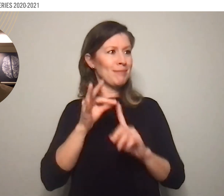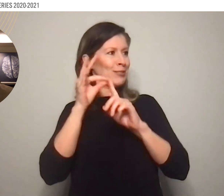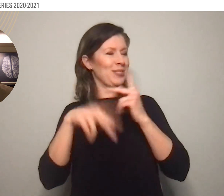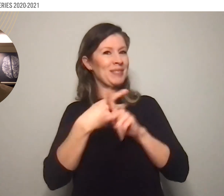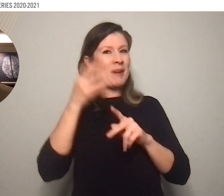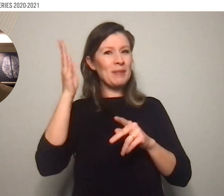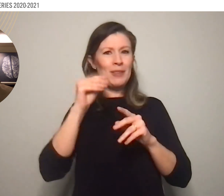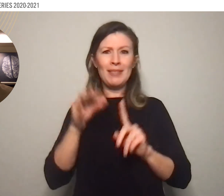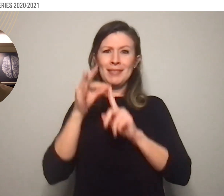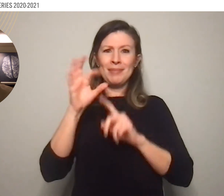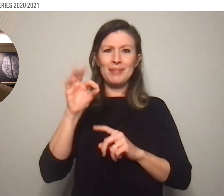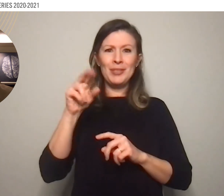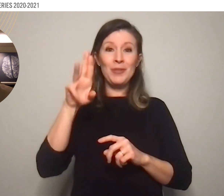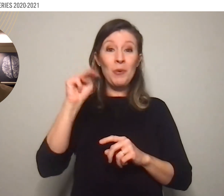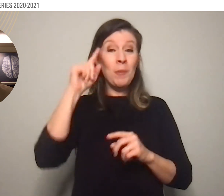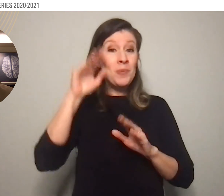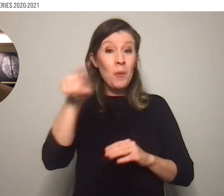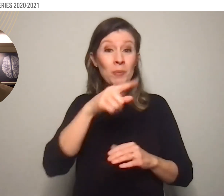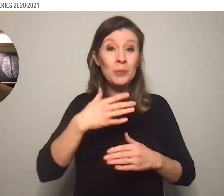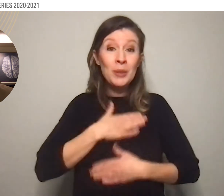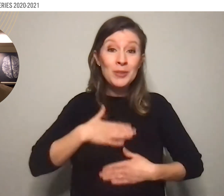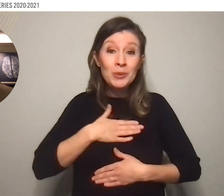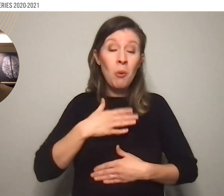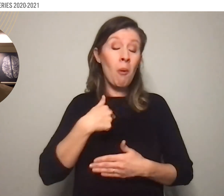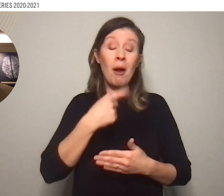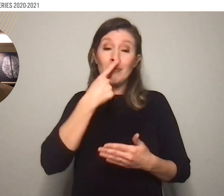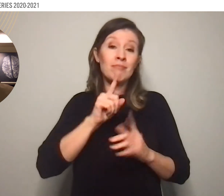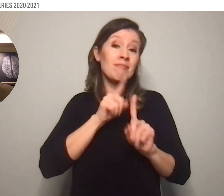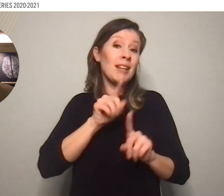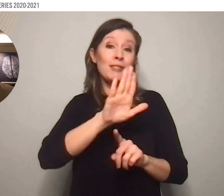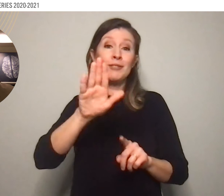unique talk and form. I'm hope, I hope you enjoyed it. I'm happy to take any questions from folks